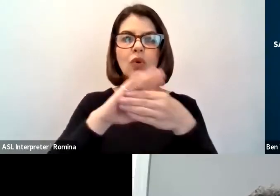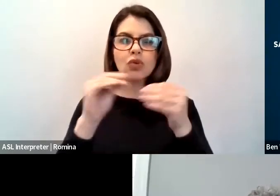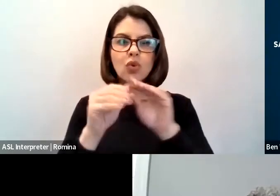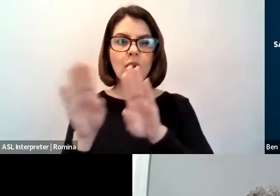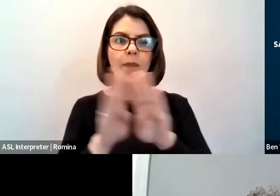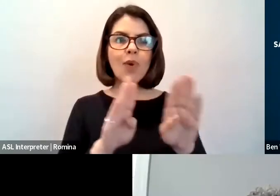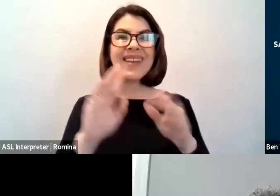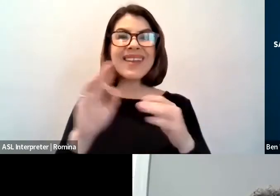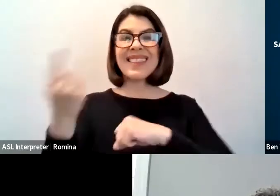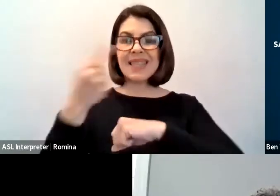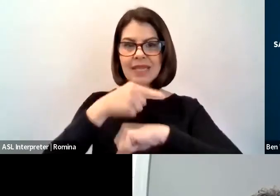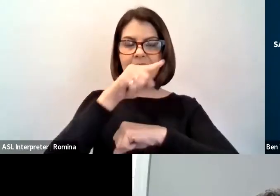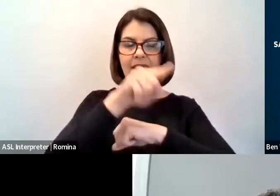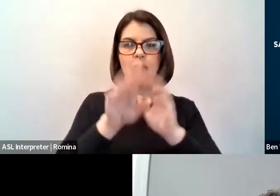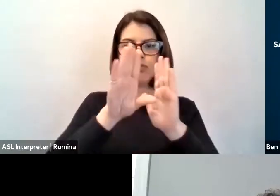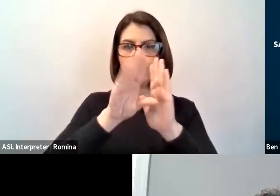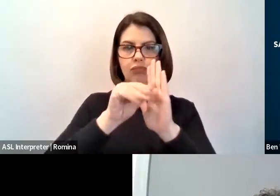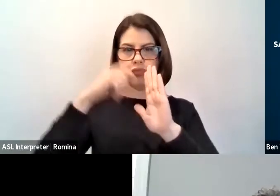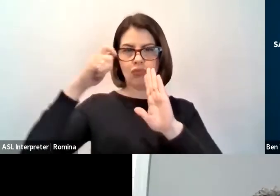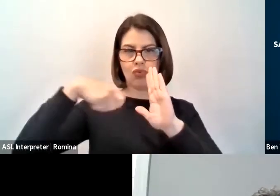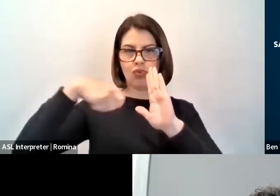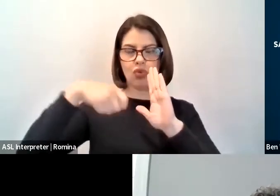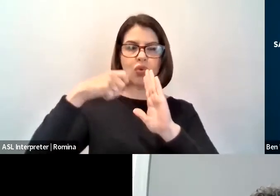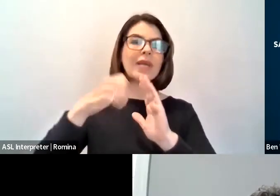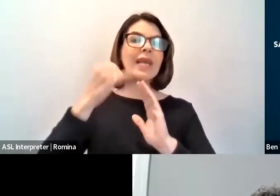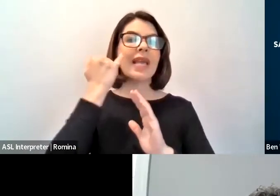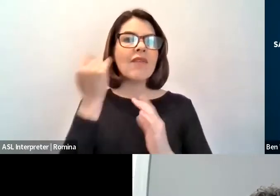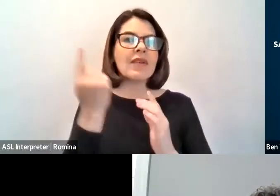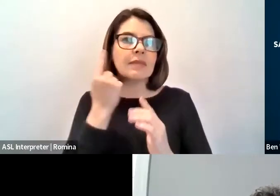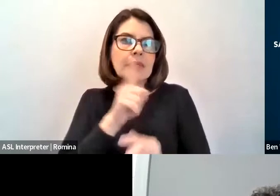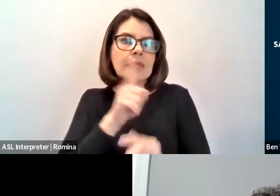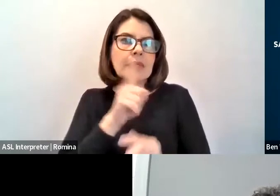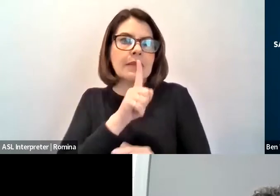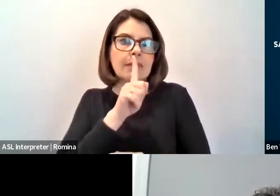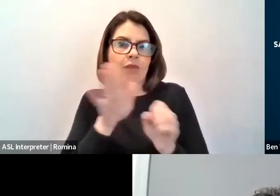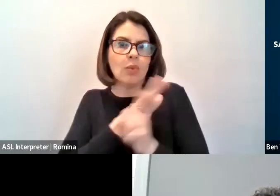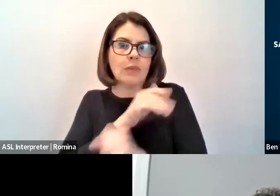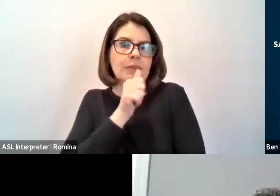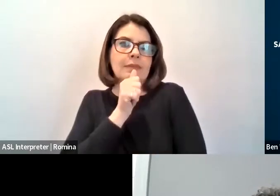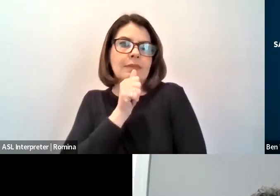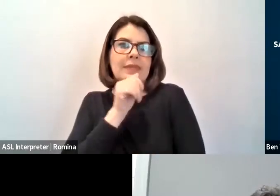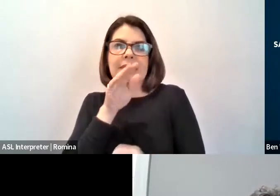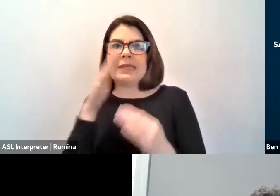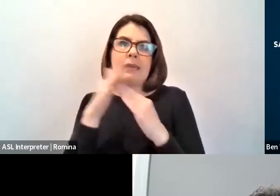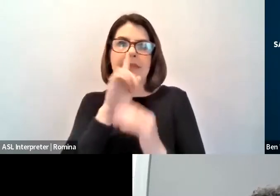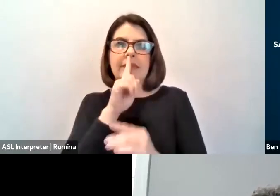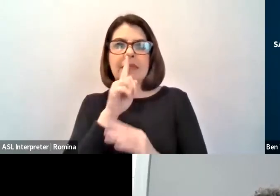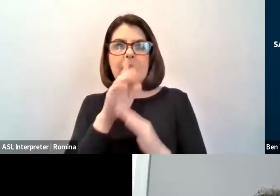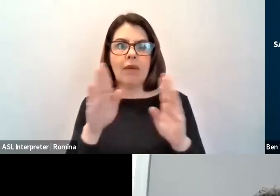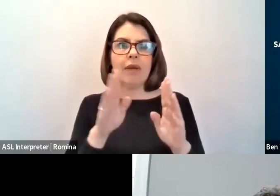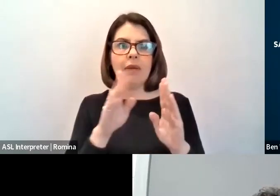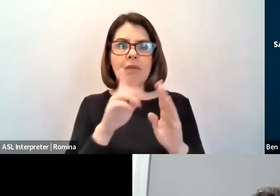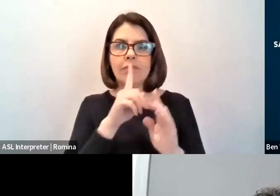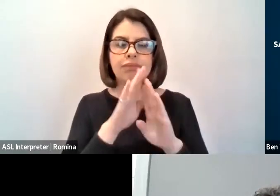that they're shooting. Now, if it's something where it's a top-secret, you know, commercial and they're revealing